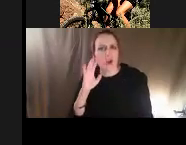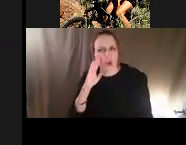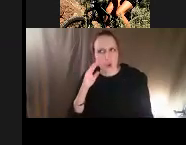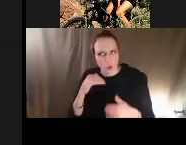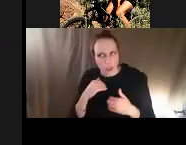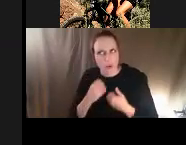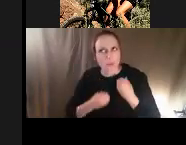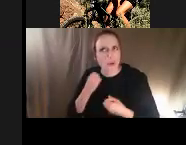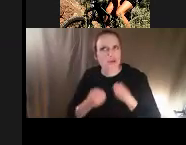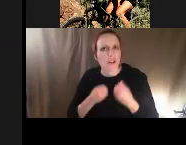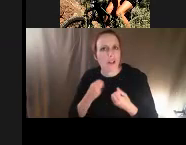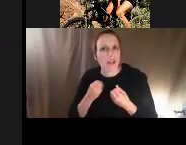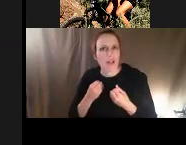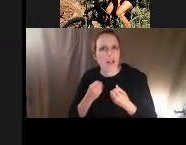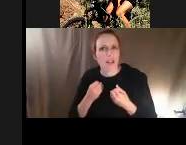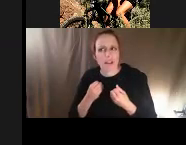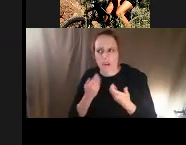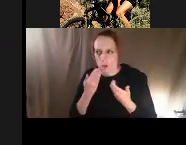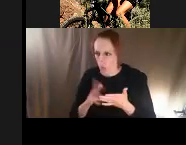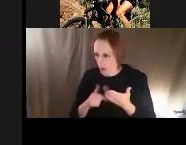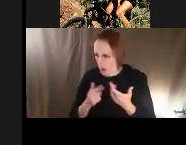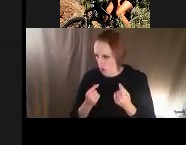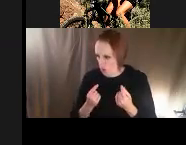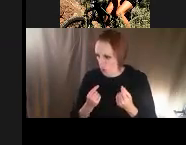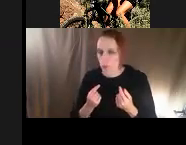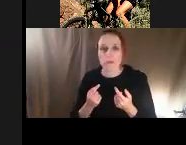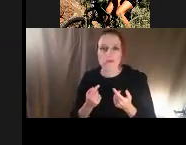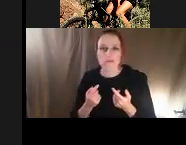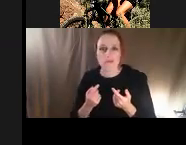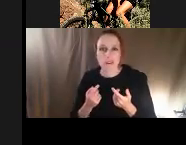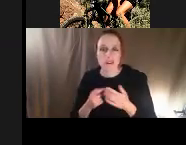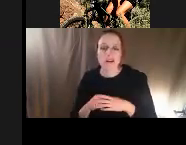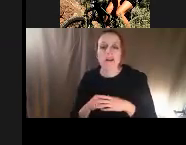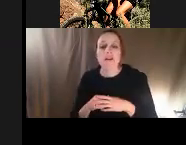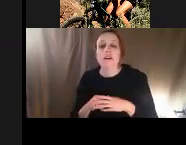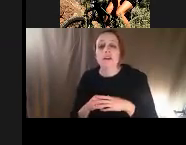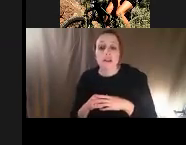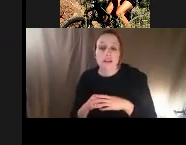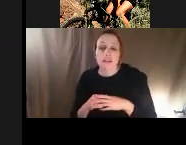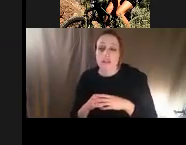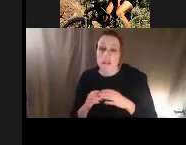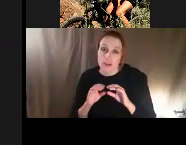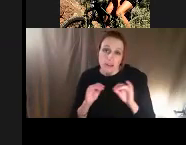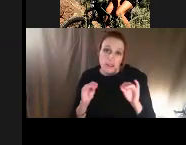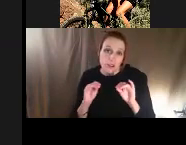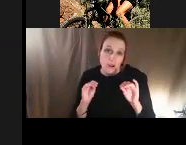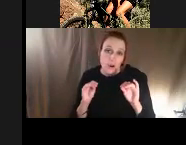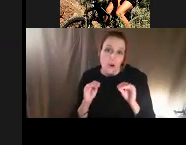know what to do with them. All I can tell you is there is really no safe way to suppress emotions.